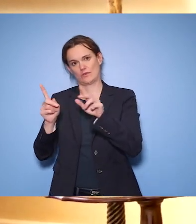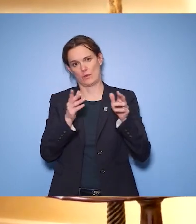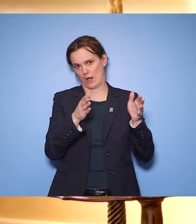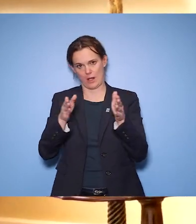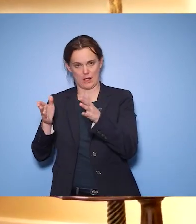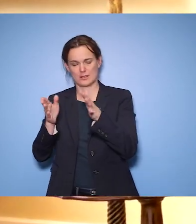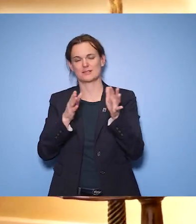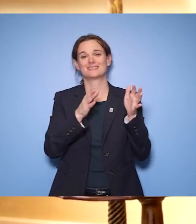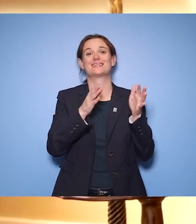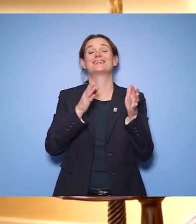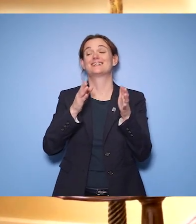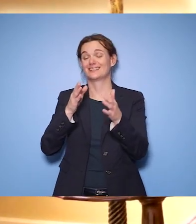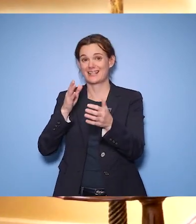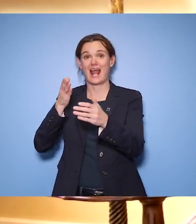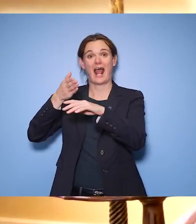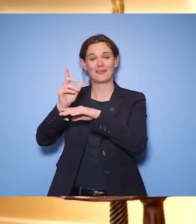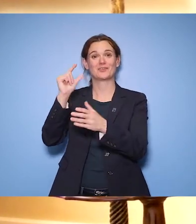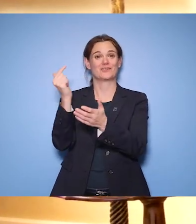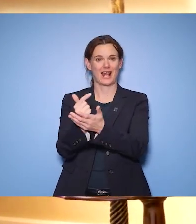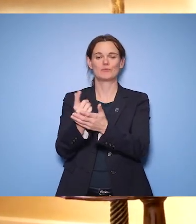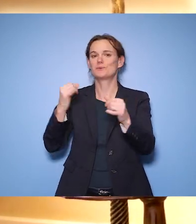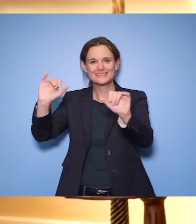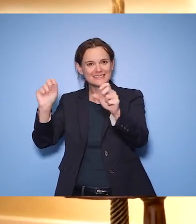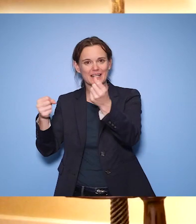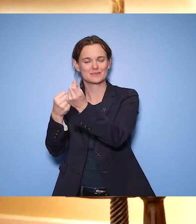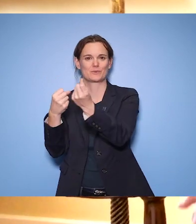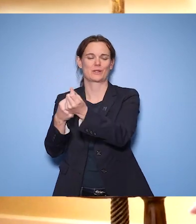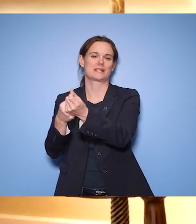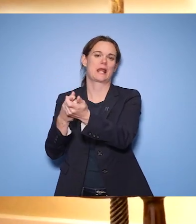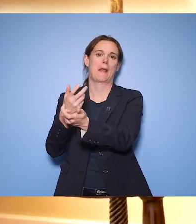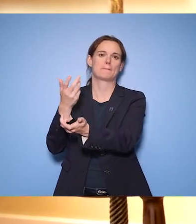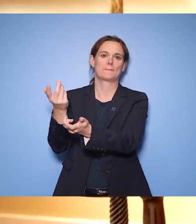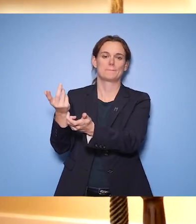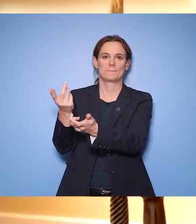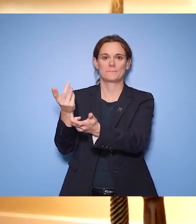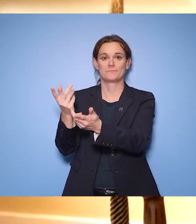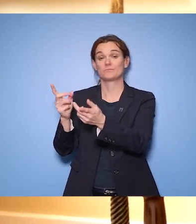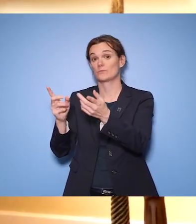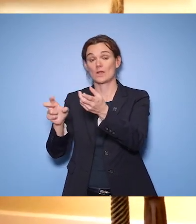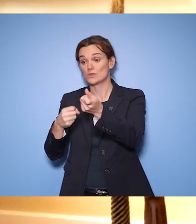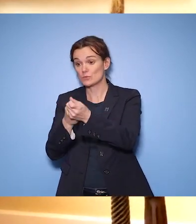and now helping them after they have graduated both in terms of getting themselves launched